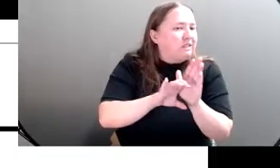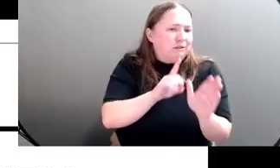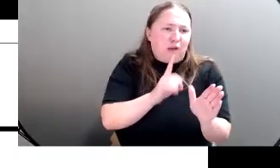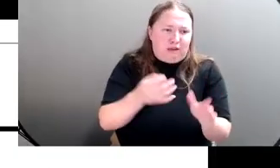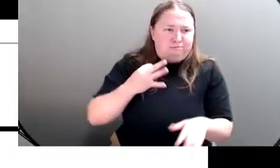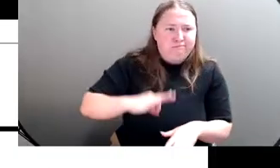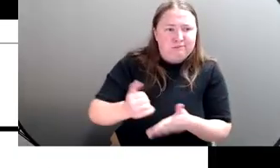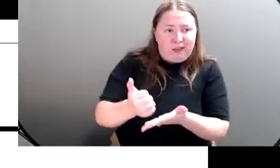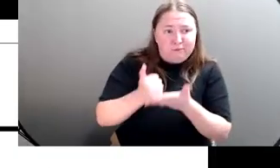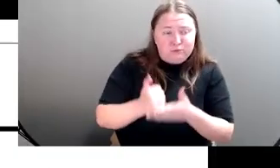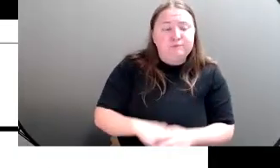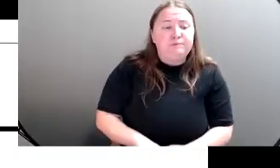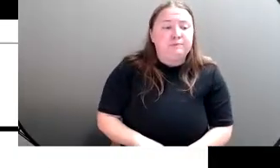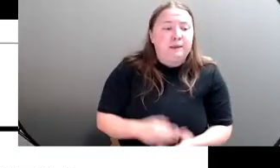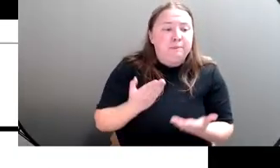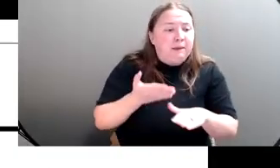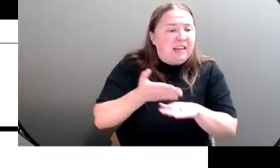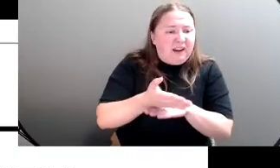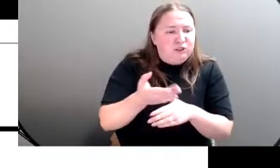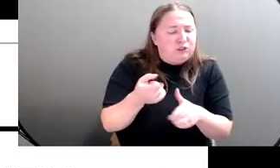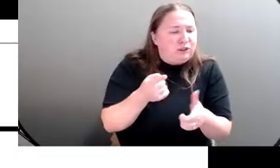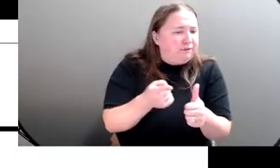Maybe after the first, assignment